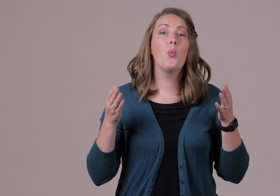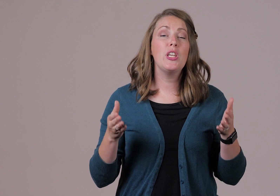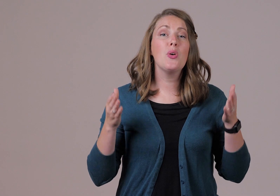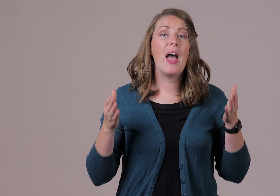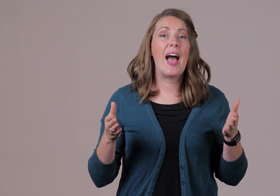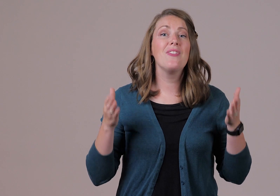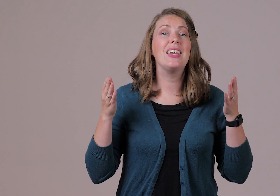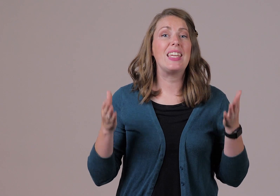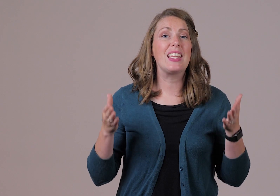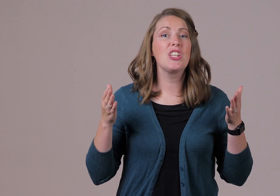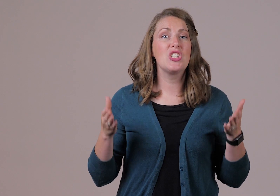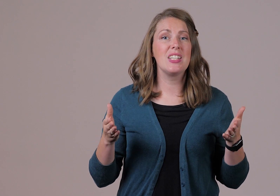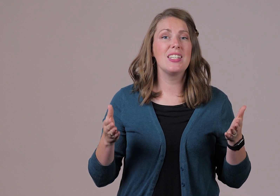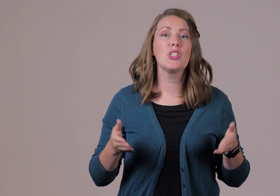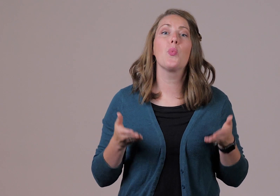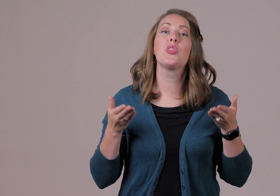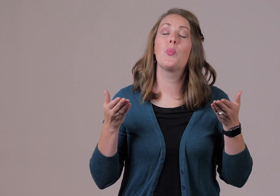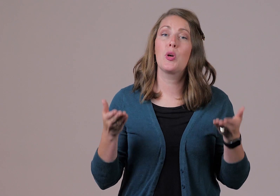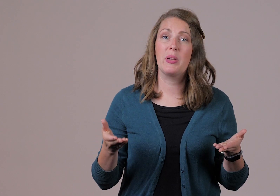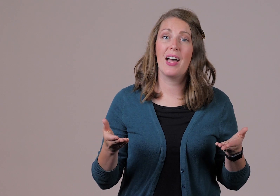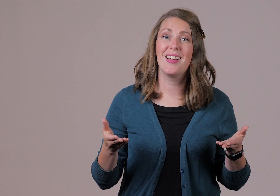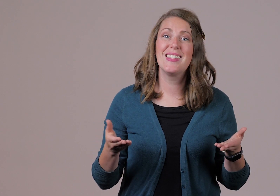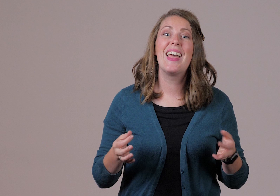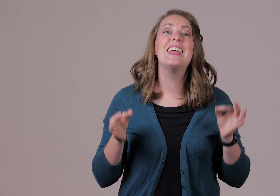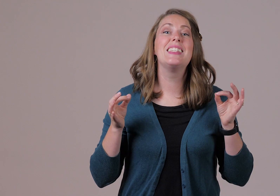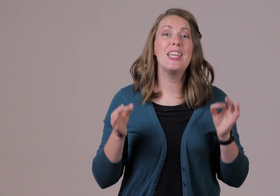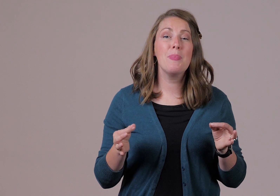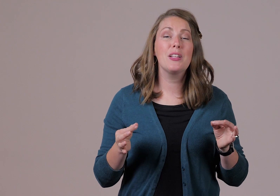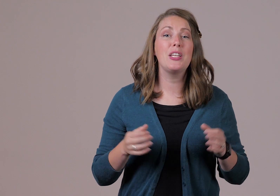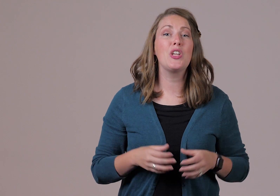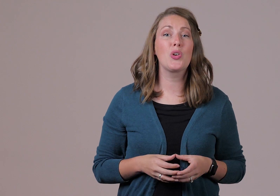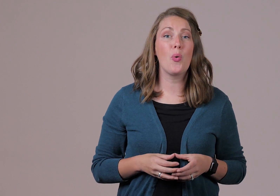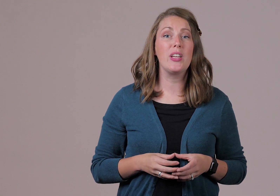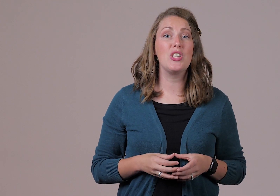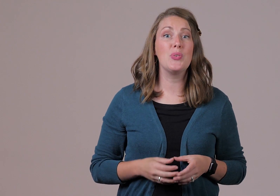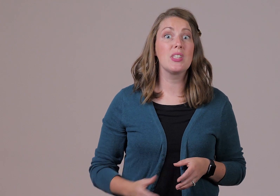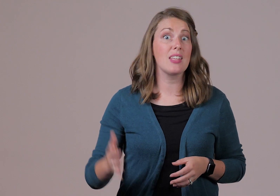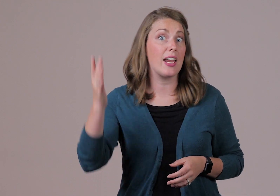When you have an English sentence with the word because typically you're going to use the sign